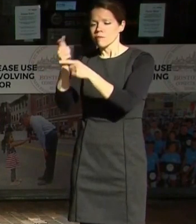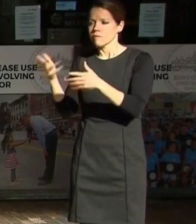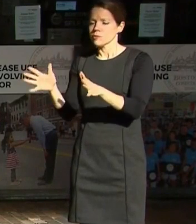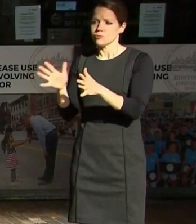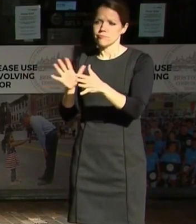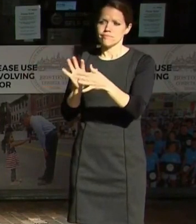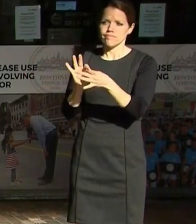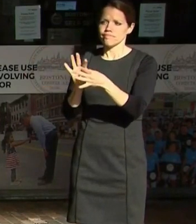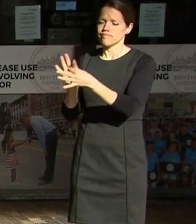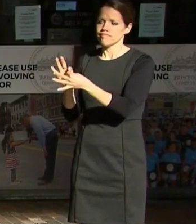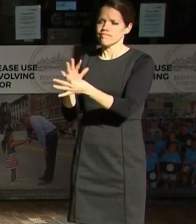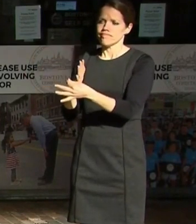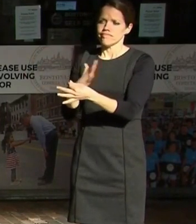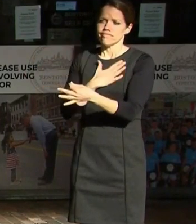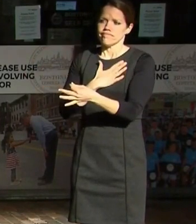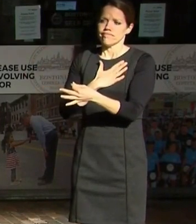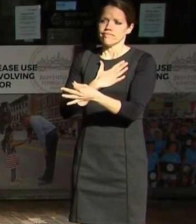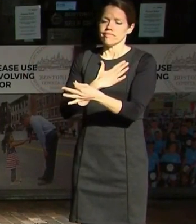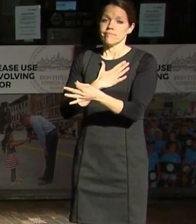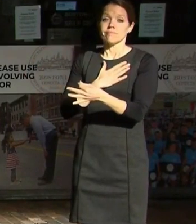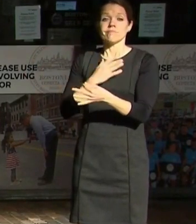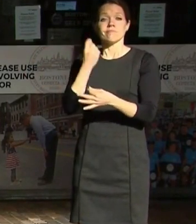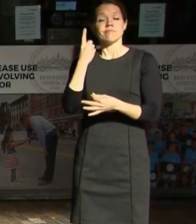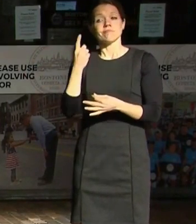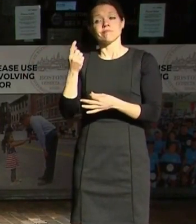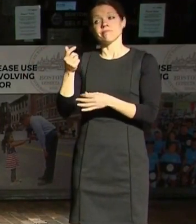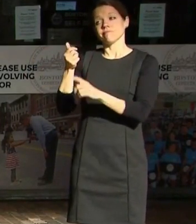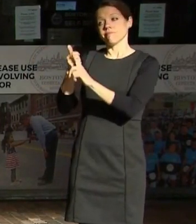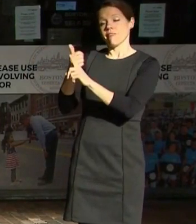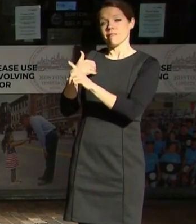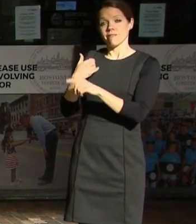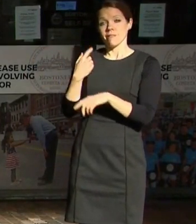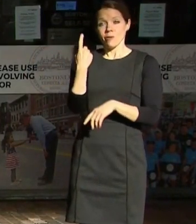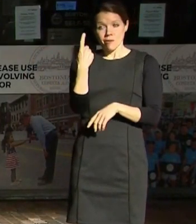I SPOKE TO HIS WIFE AND BROTHER